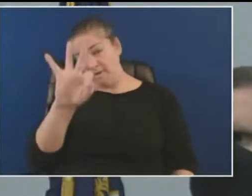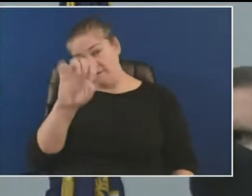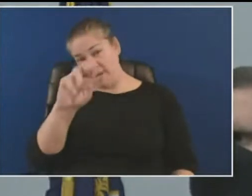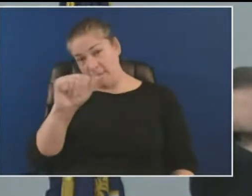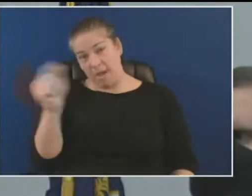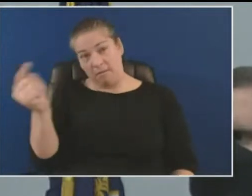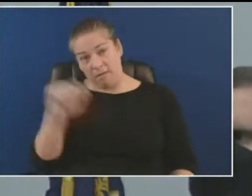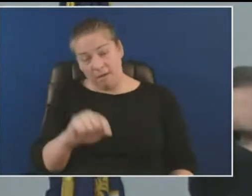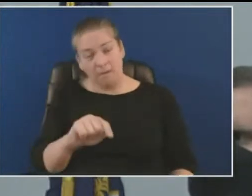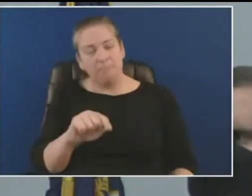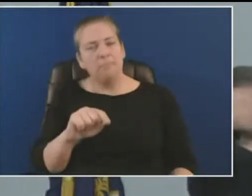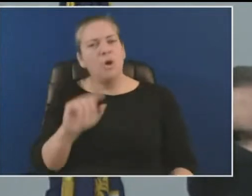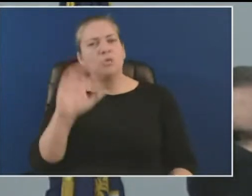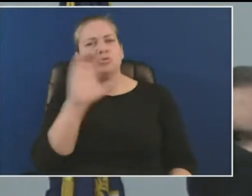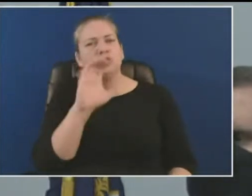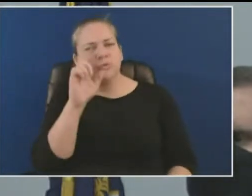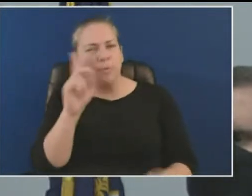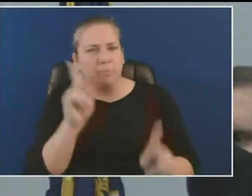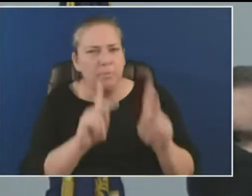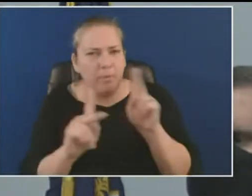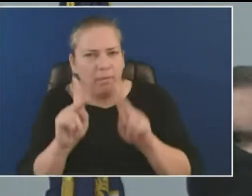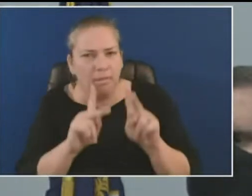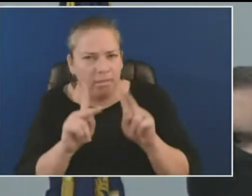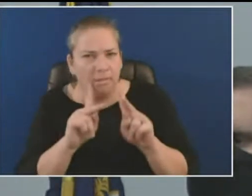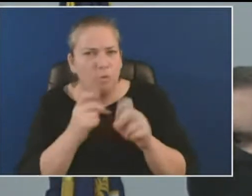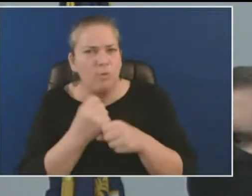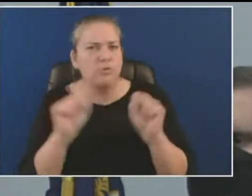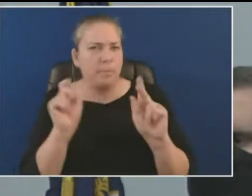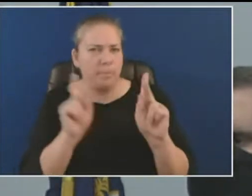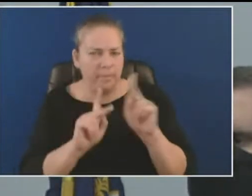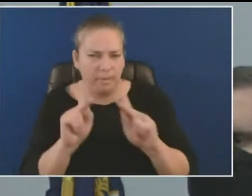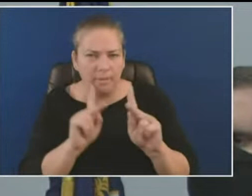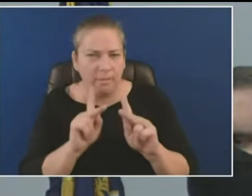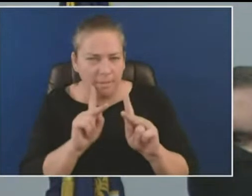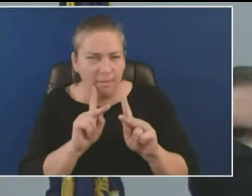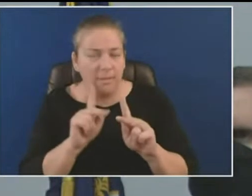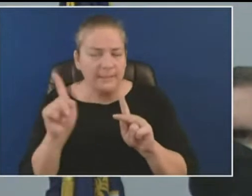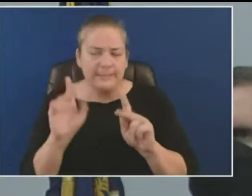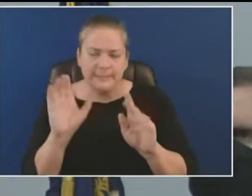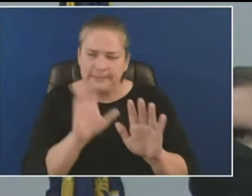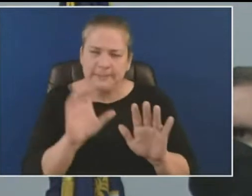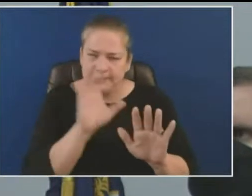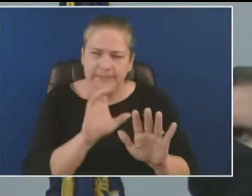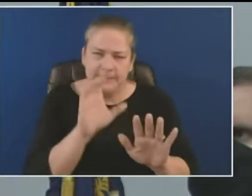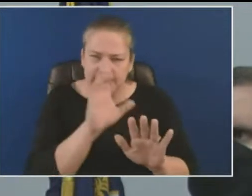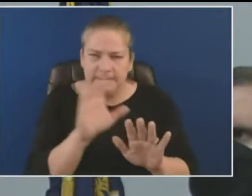It'll be a large presence. We have incidents support teams which will manage the USAR